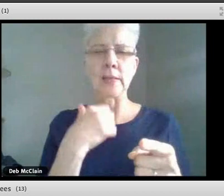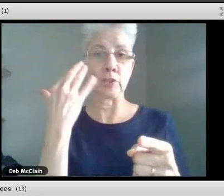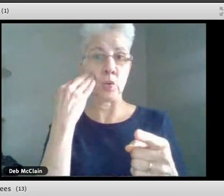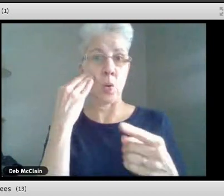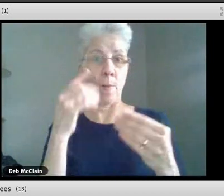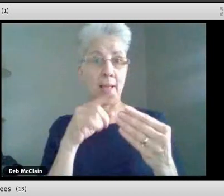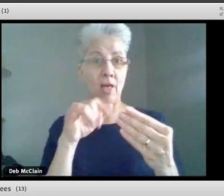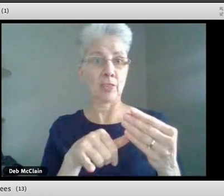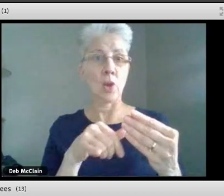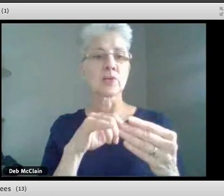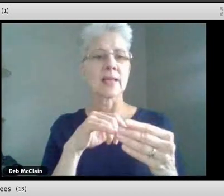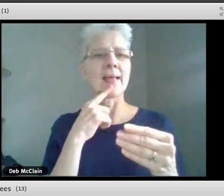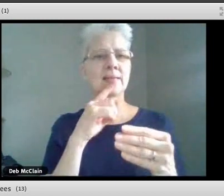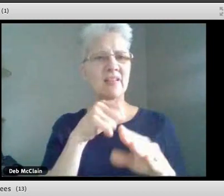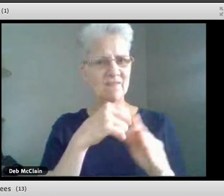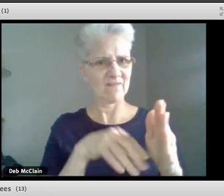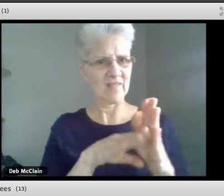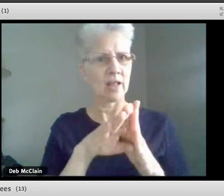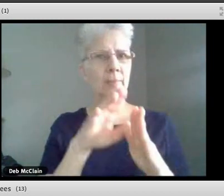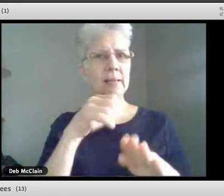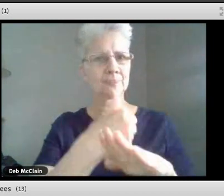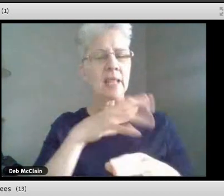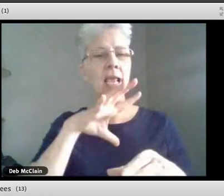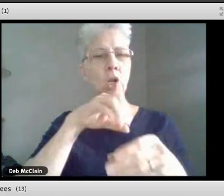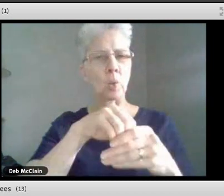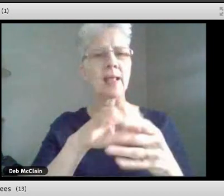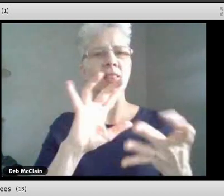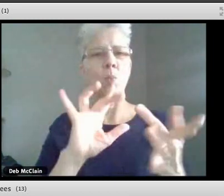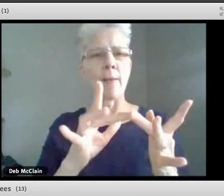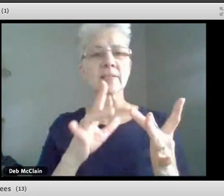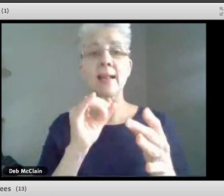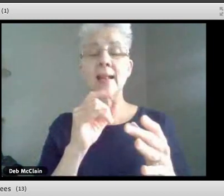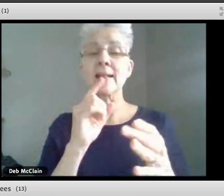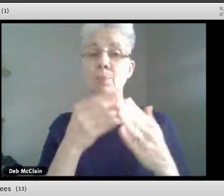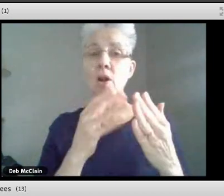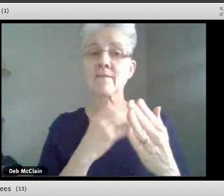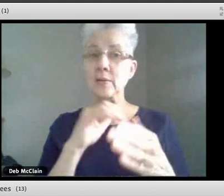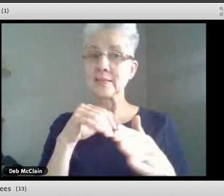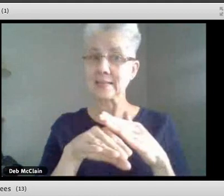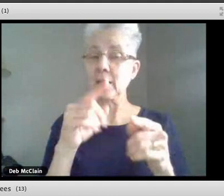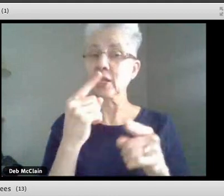and the other thing is it's for accessibility, right, but it's also just good web design,